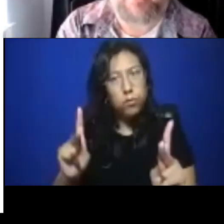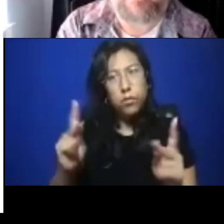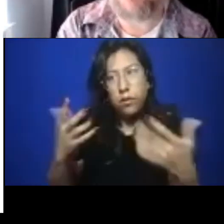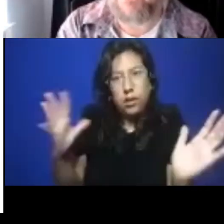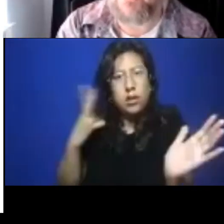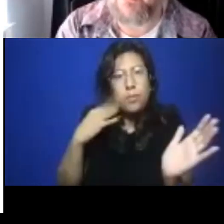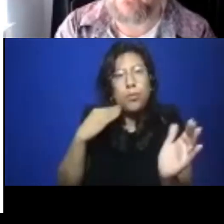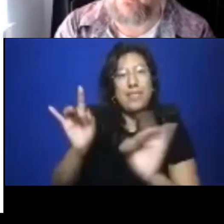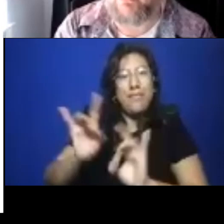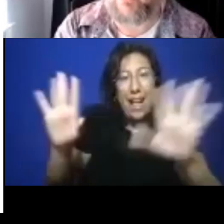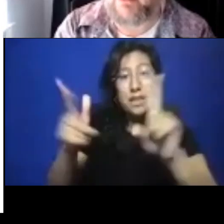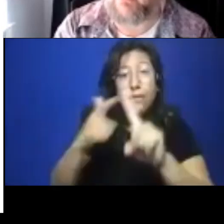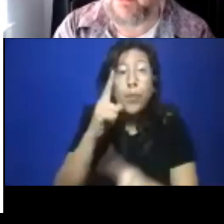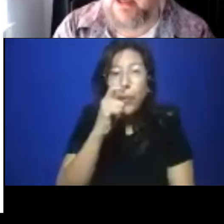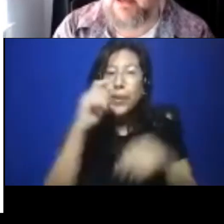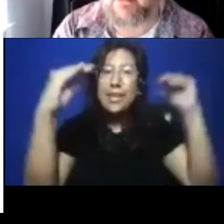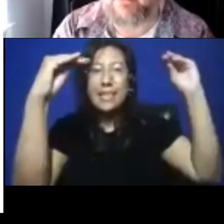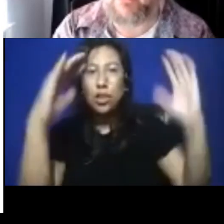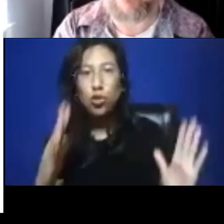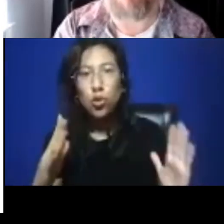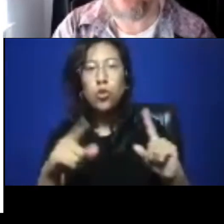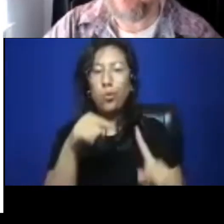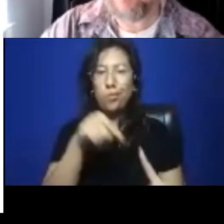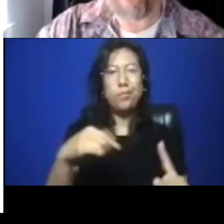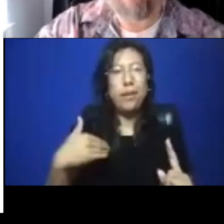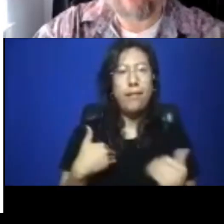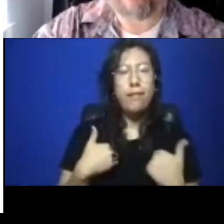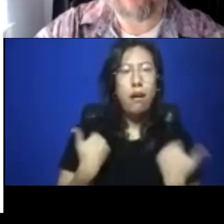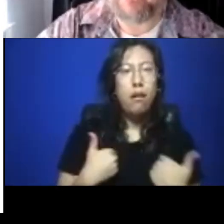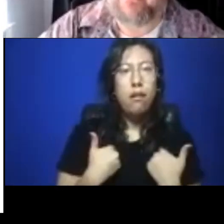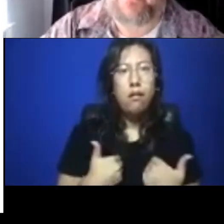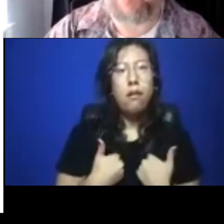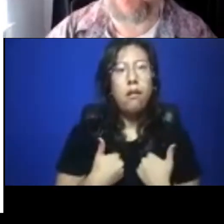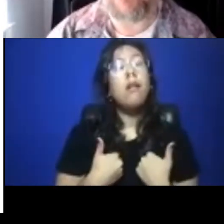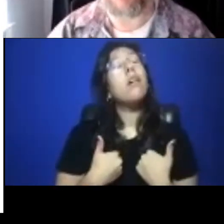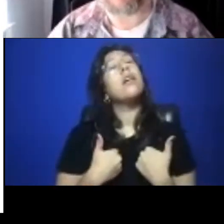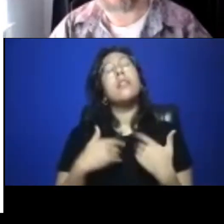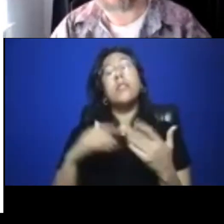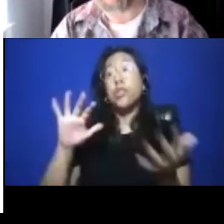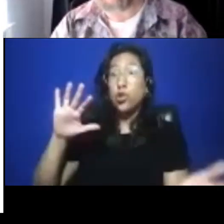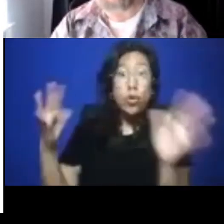by teachers or when they were young. So if we can transform some of those systems,